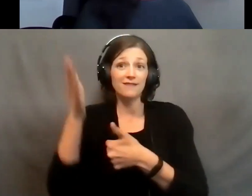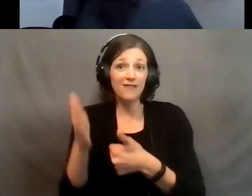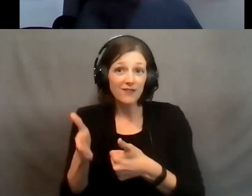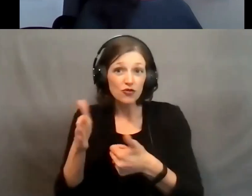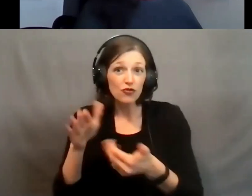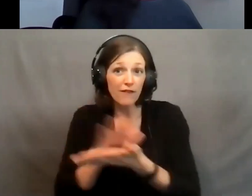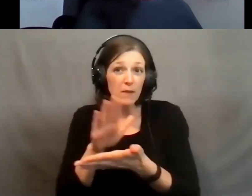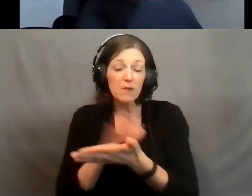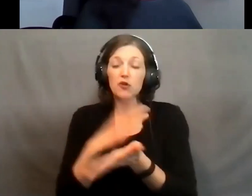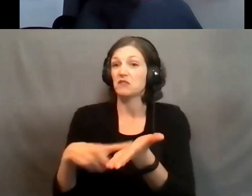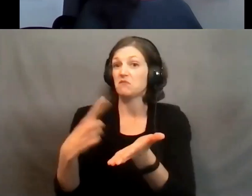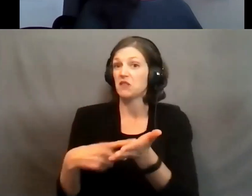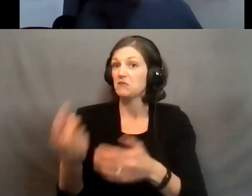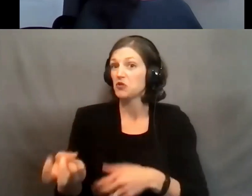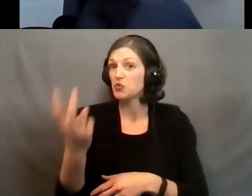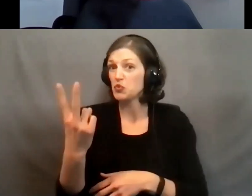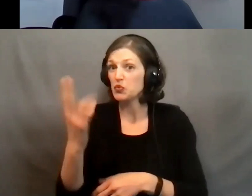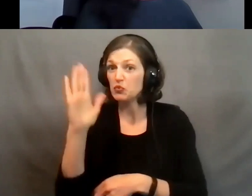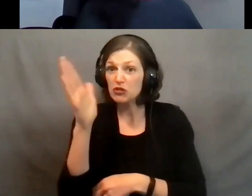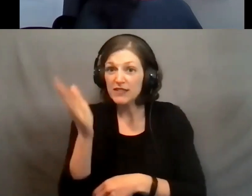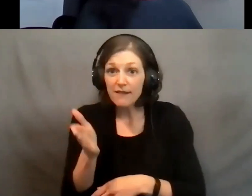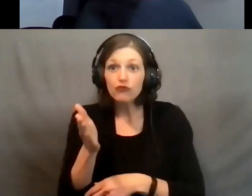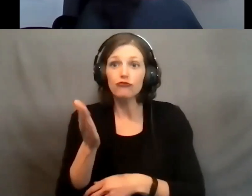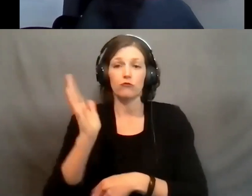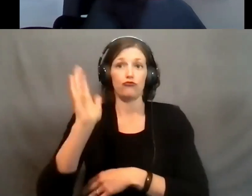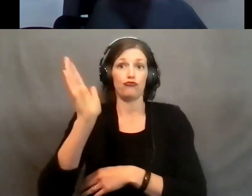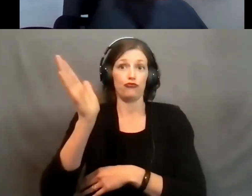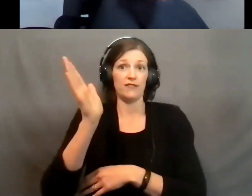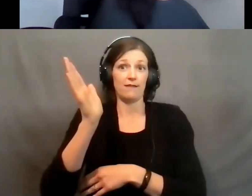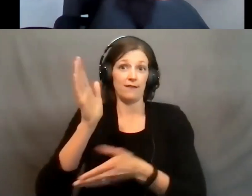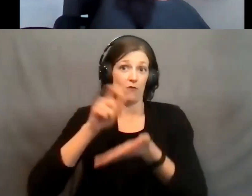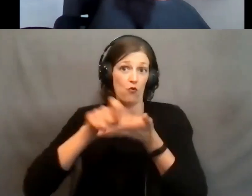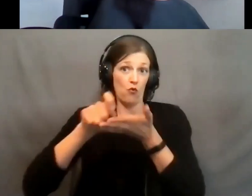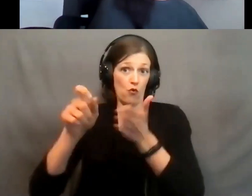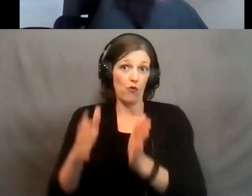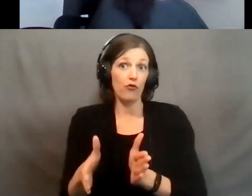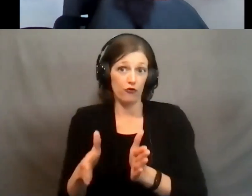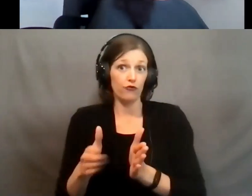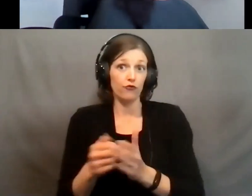13:08:26 two presenters , 13:08:35 if you are the chair,